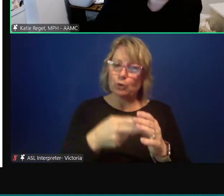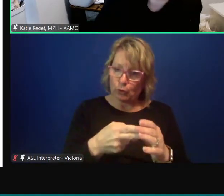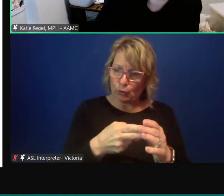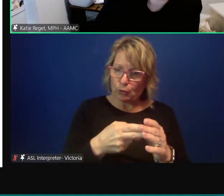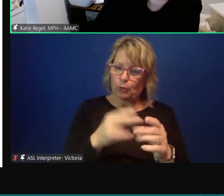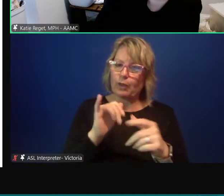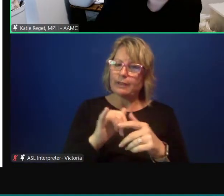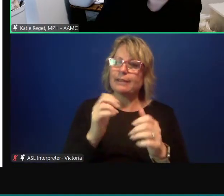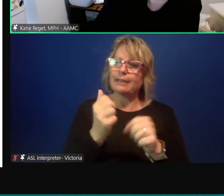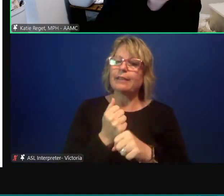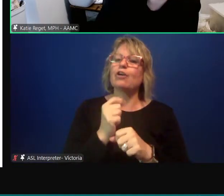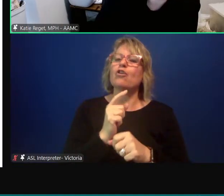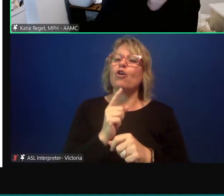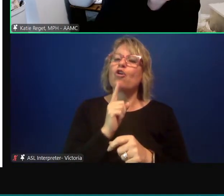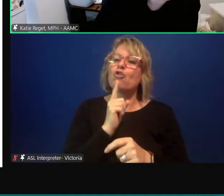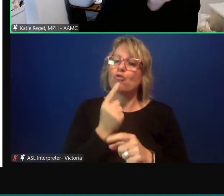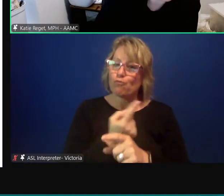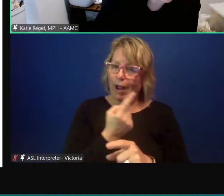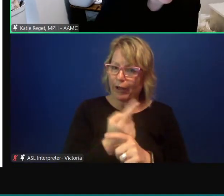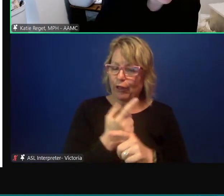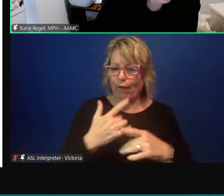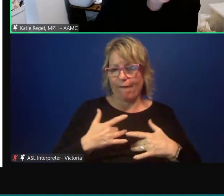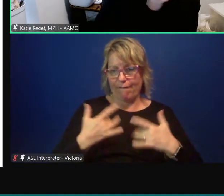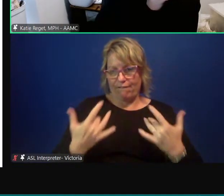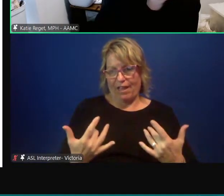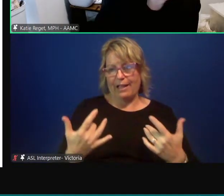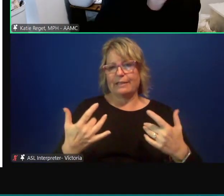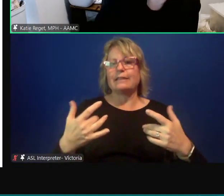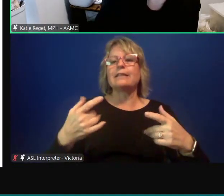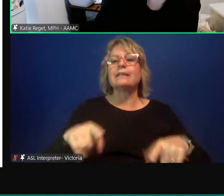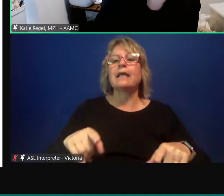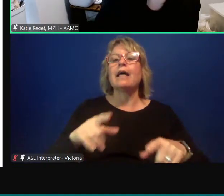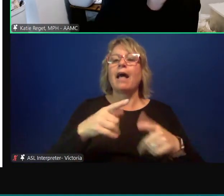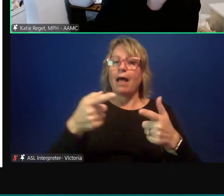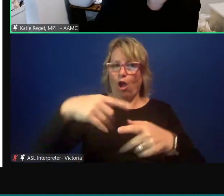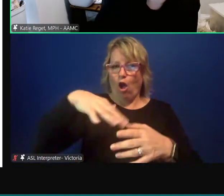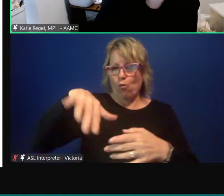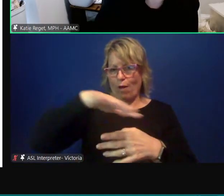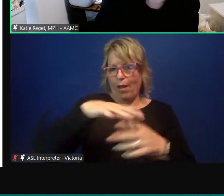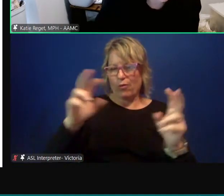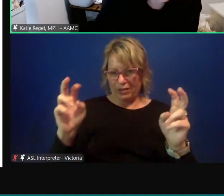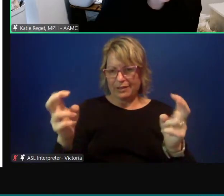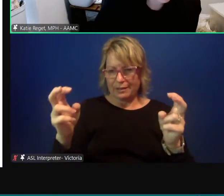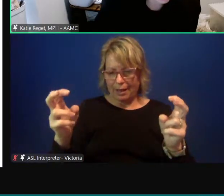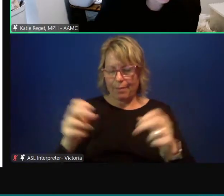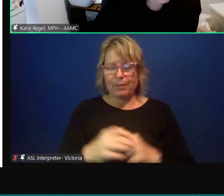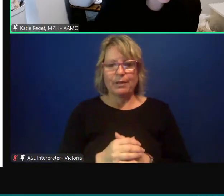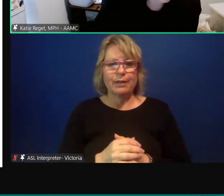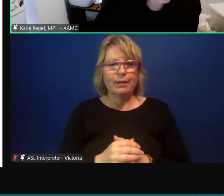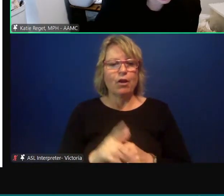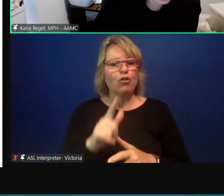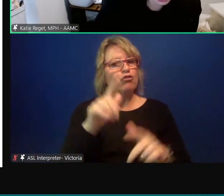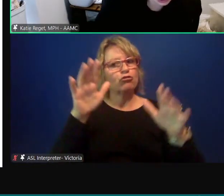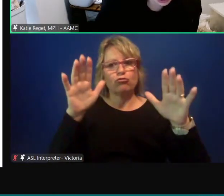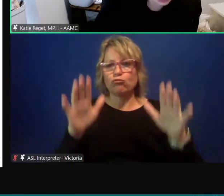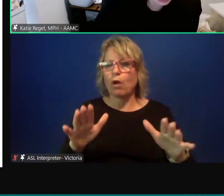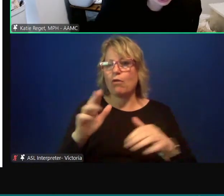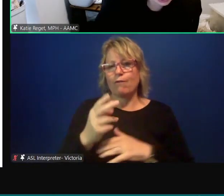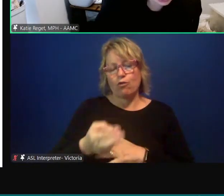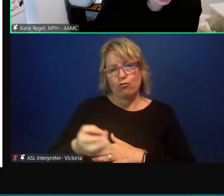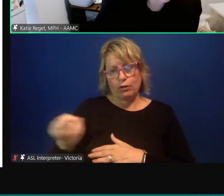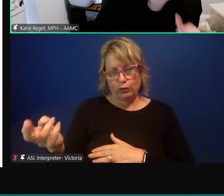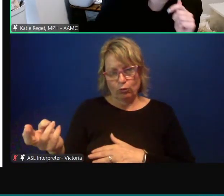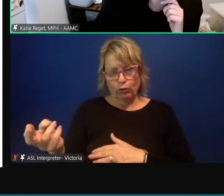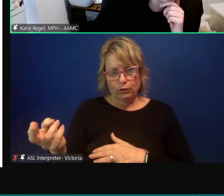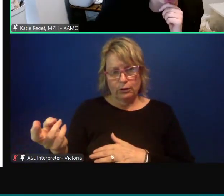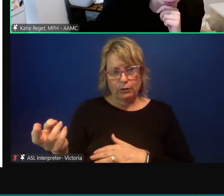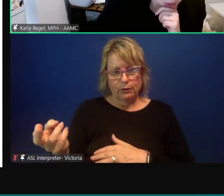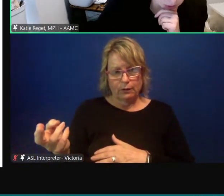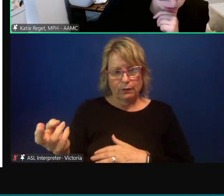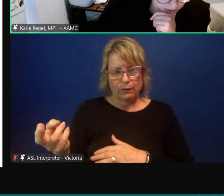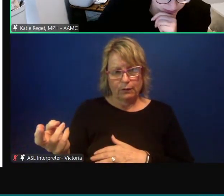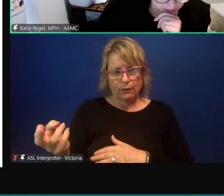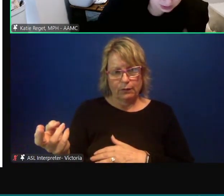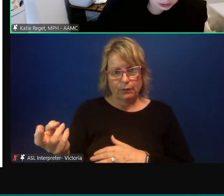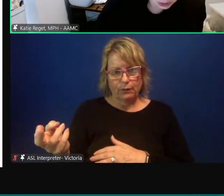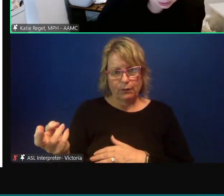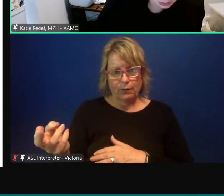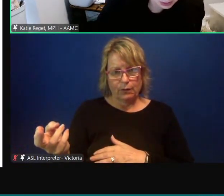regular AAMC events around this topic. There is a fantastic resource under our structural